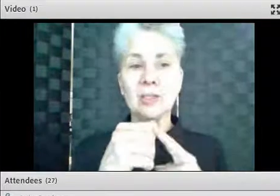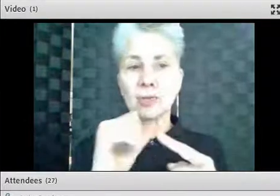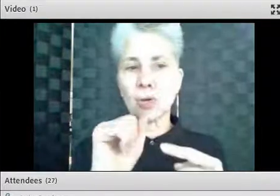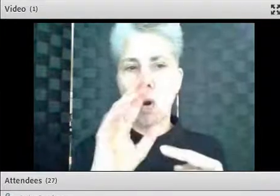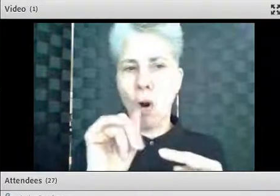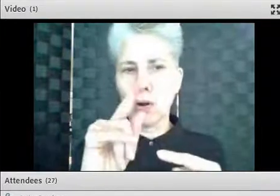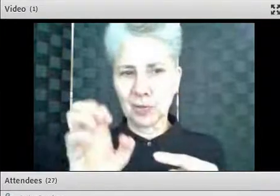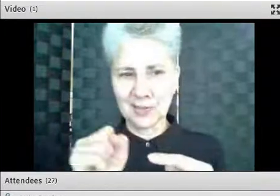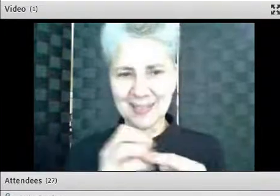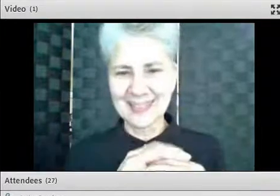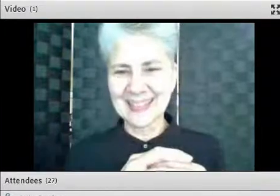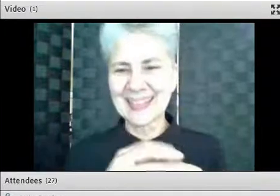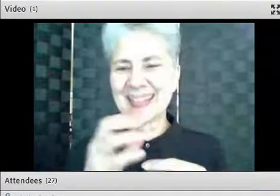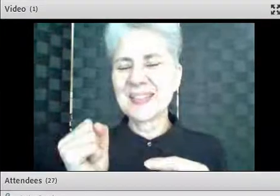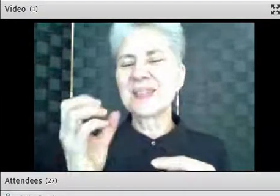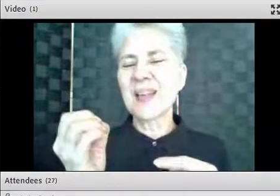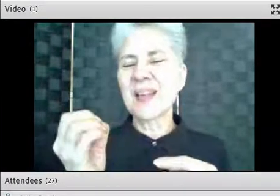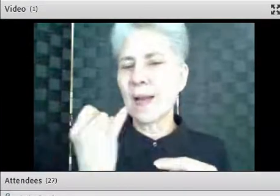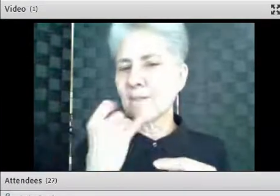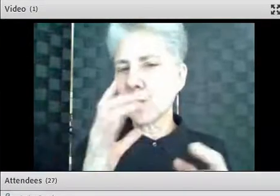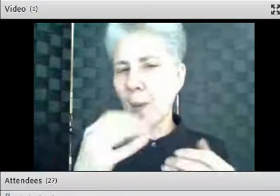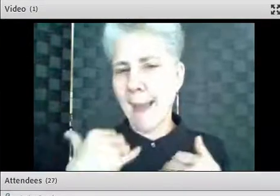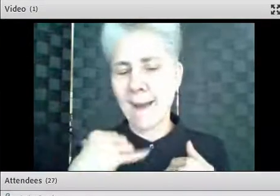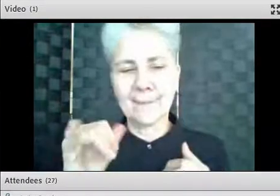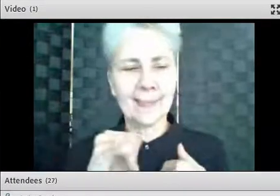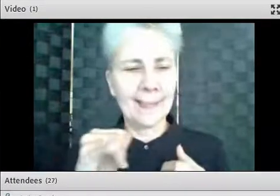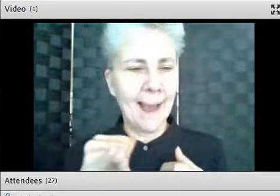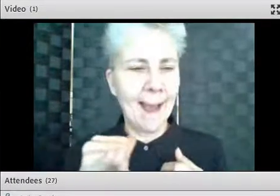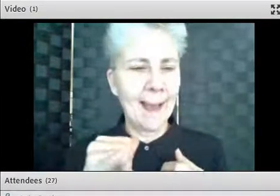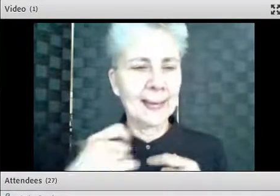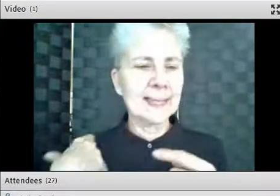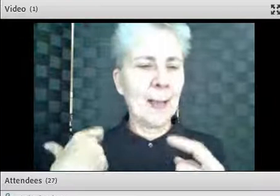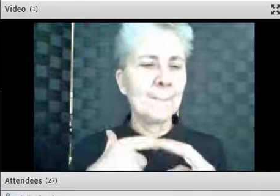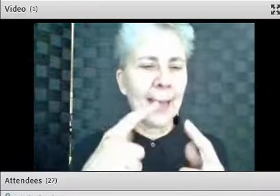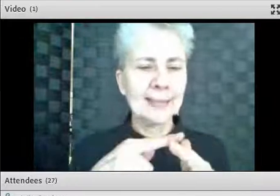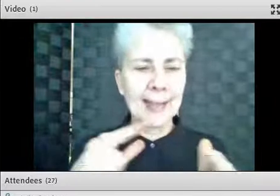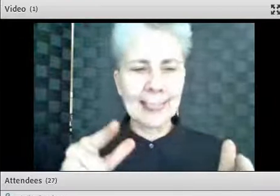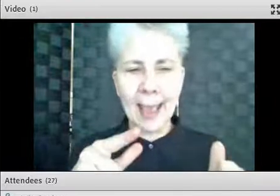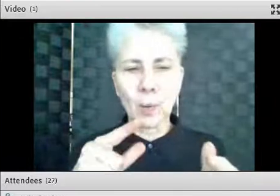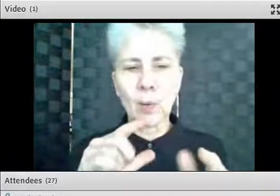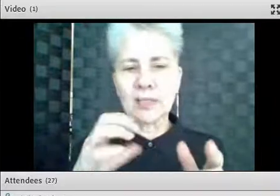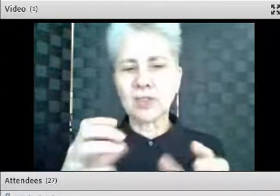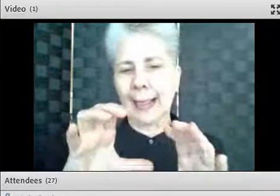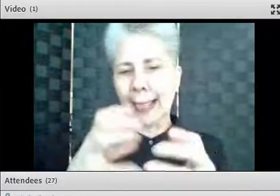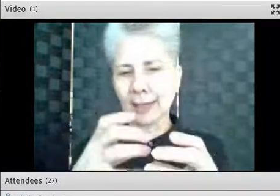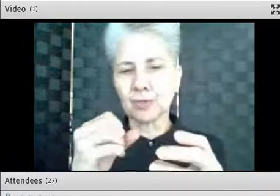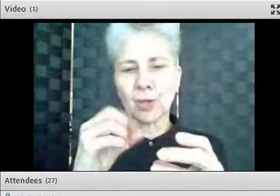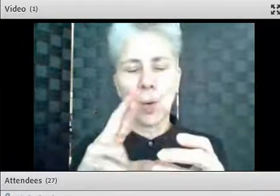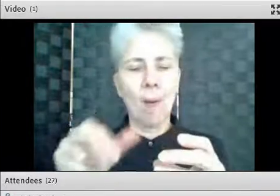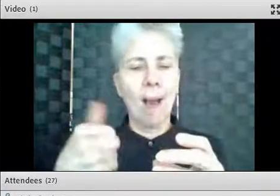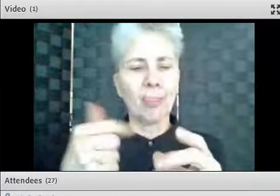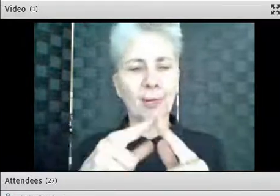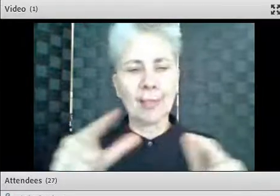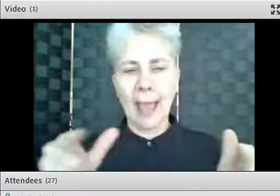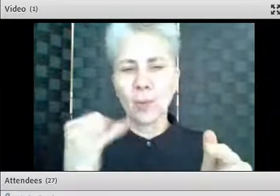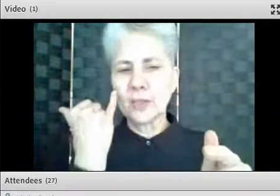...in English, right, so if you do have, like, you know, Spanish language collection or any other language, just if you --